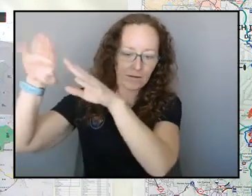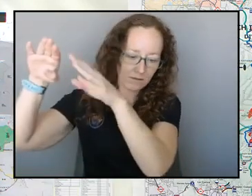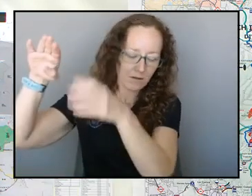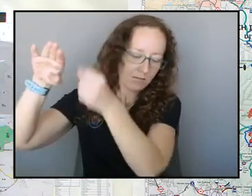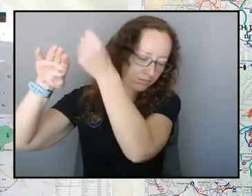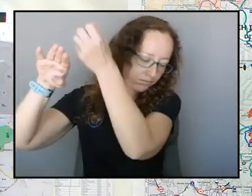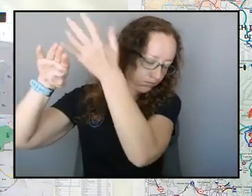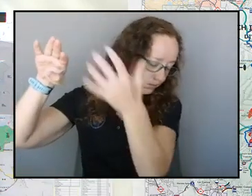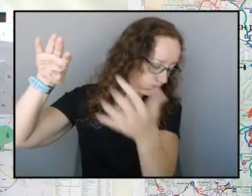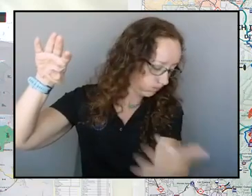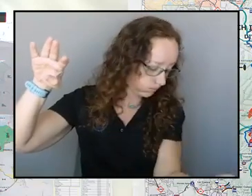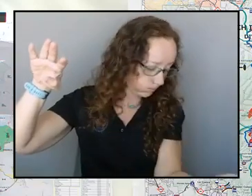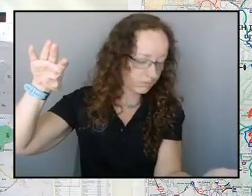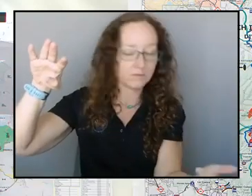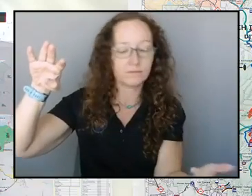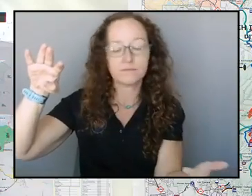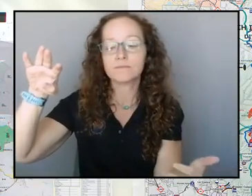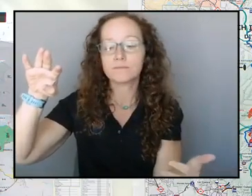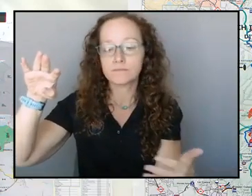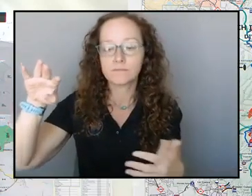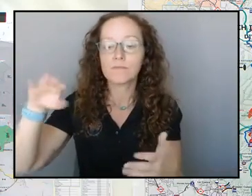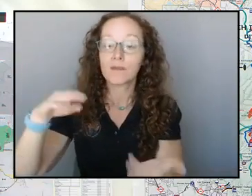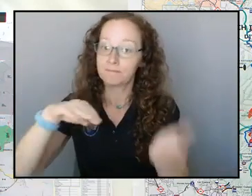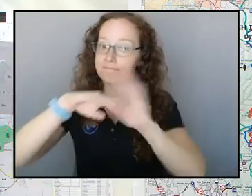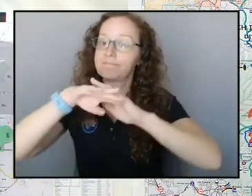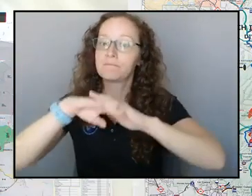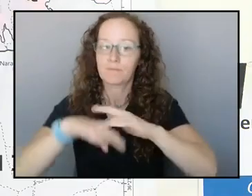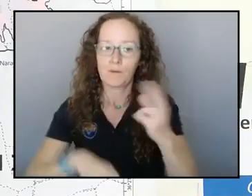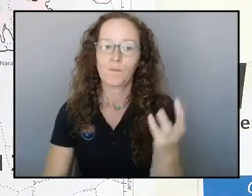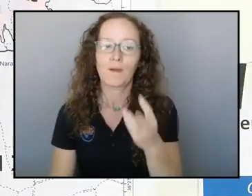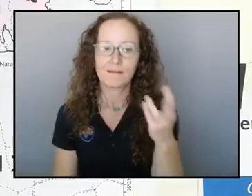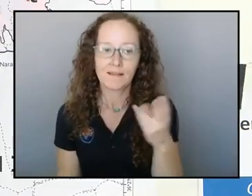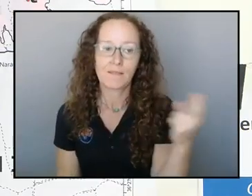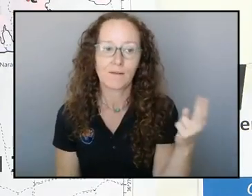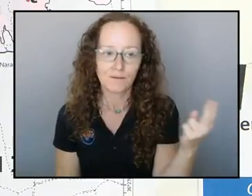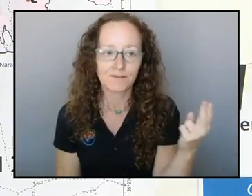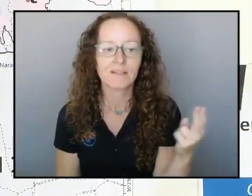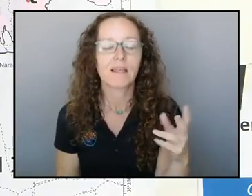gusting to 40 out of the west so already very very dry